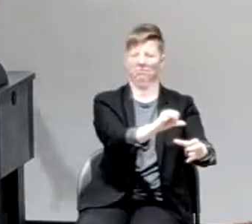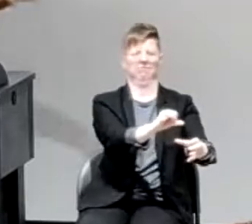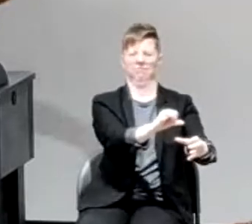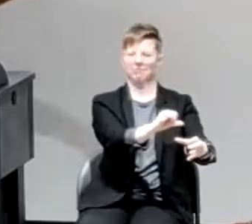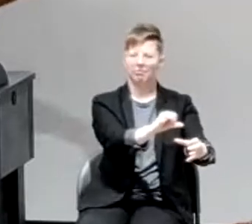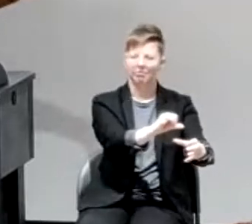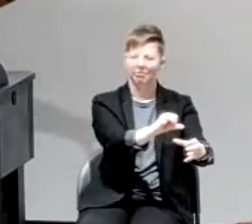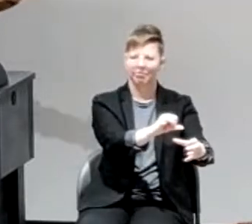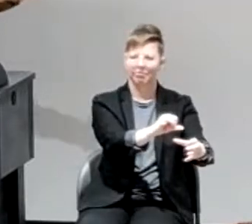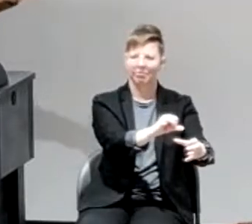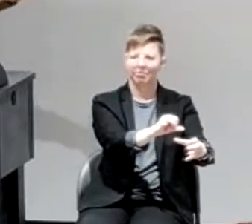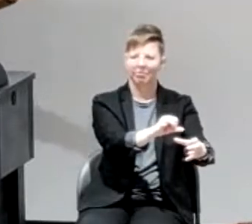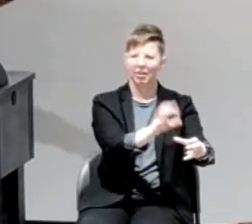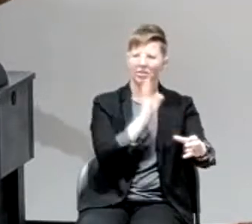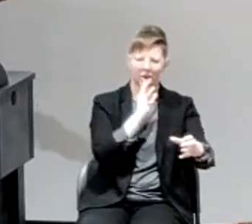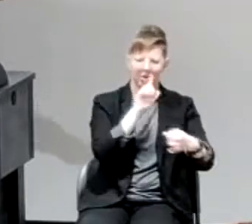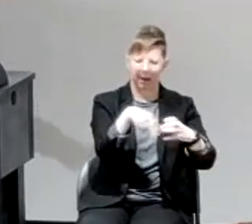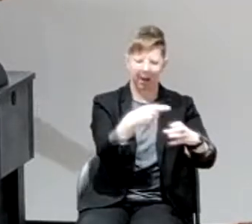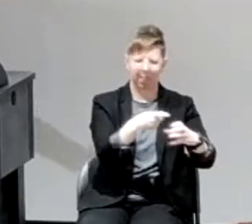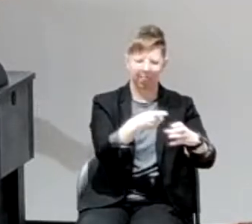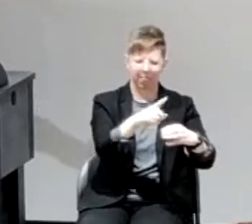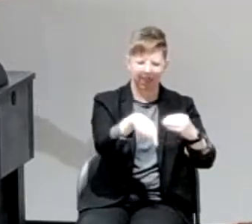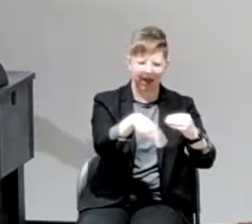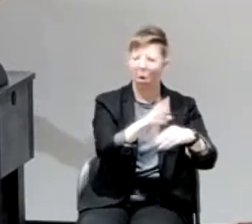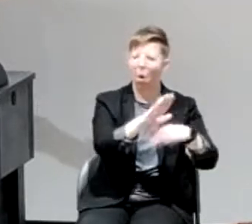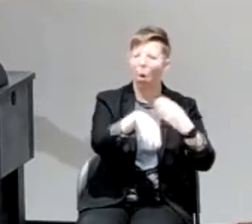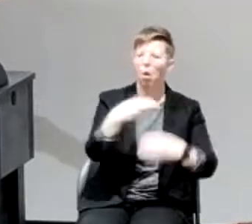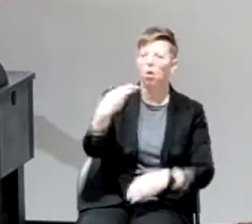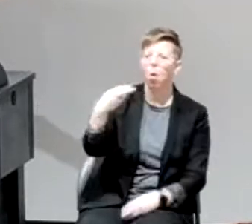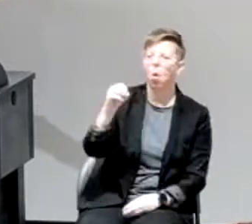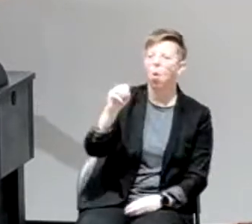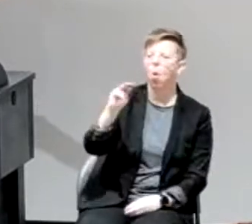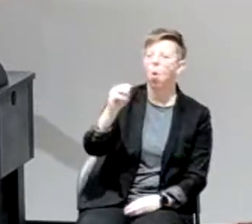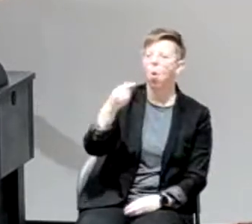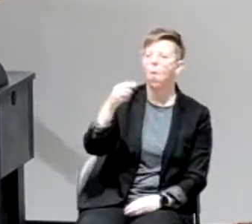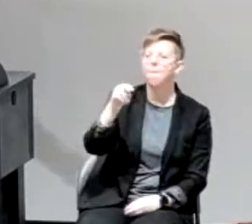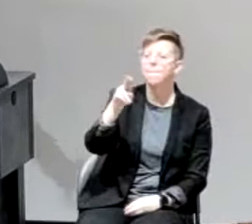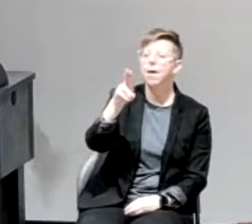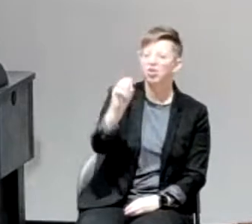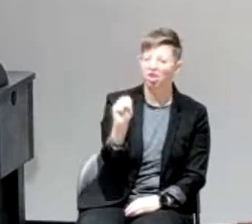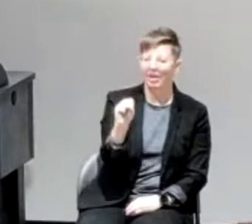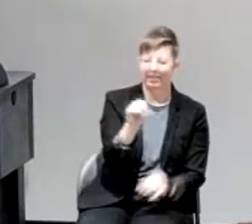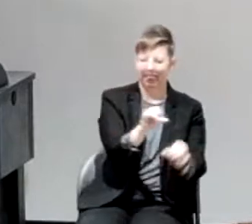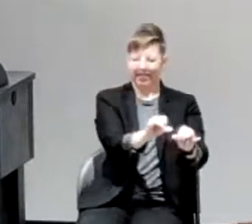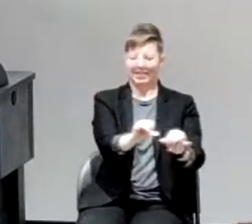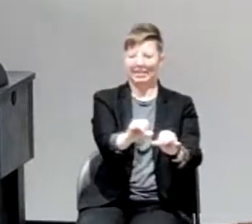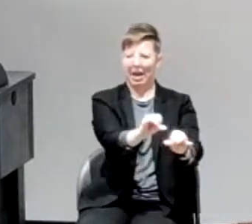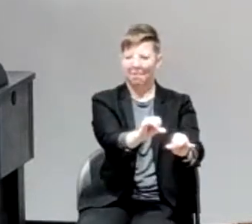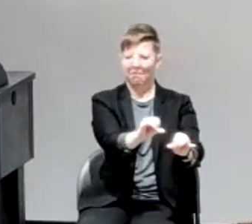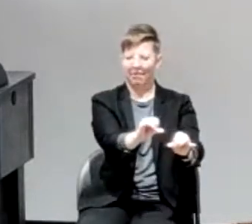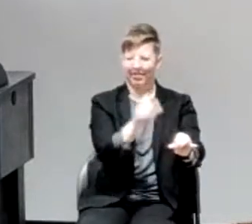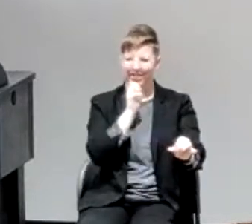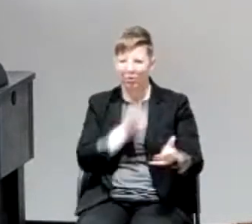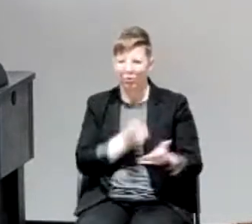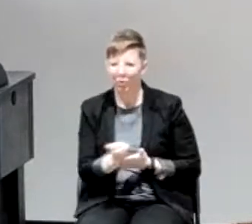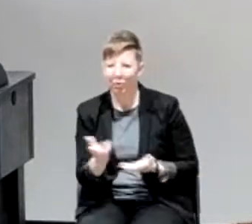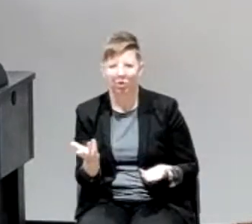To say that the Black segment is a segment is to make this conclusion that therefore there's homogenaity within the segment.